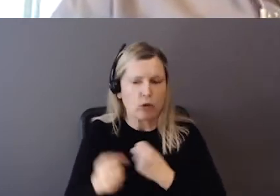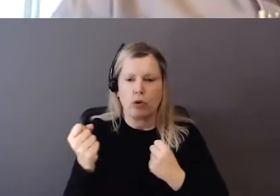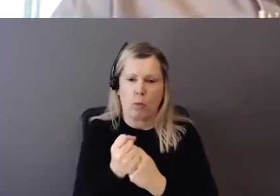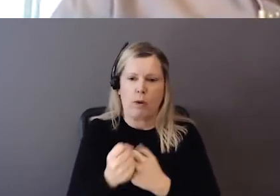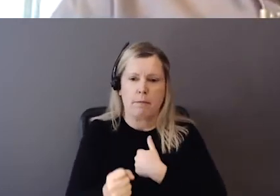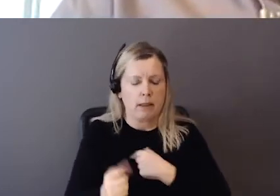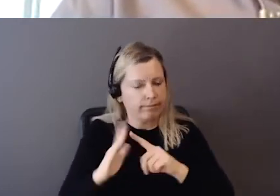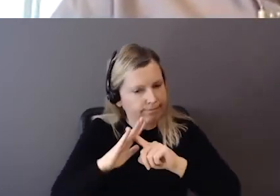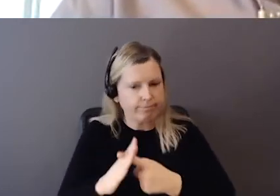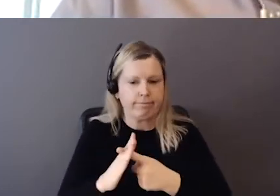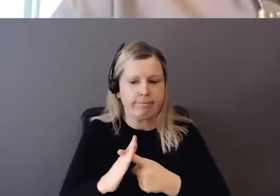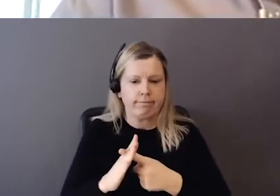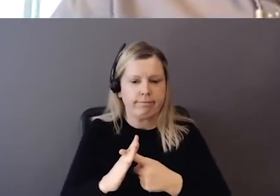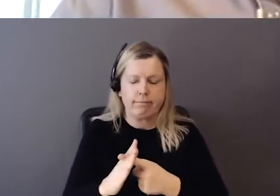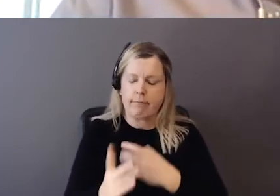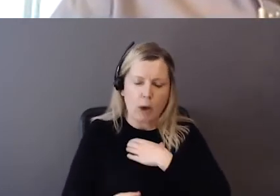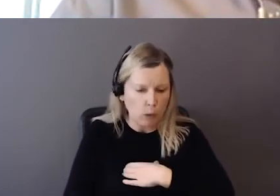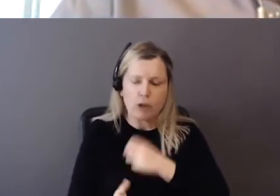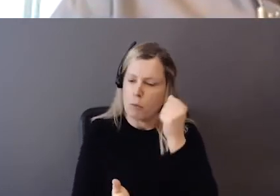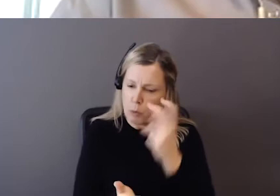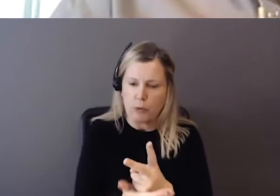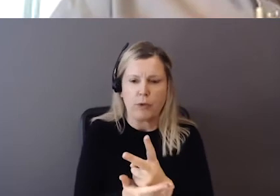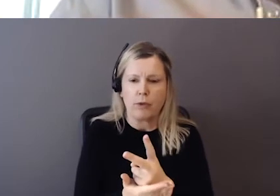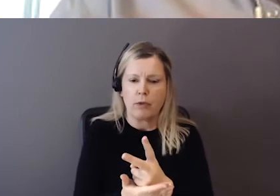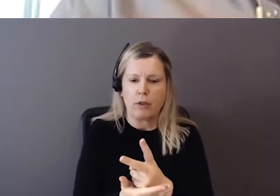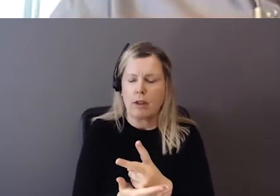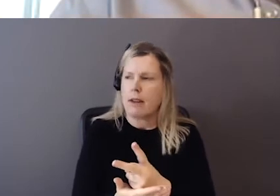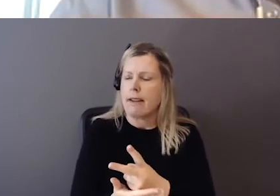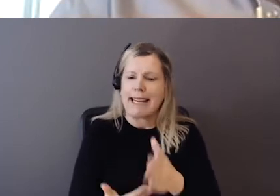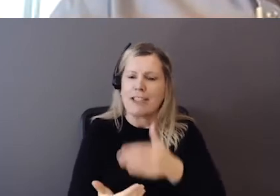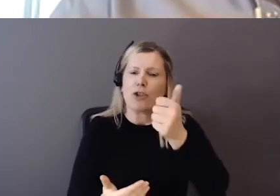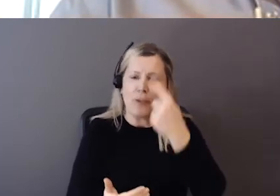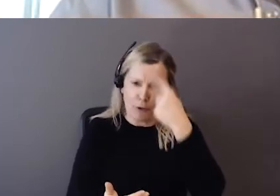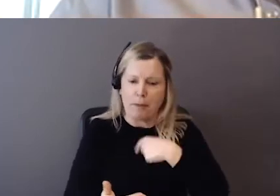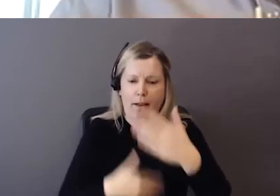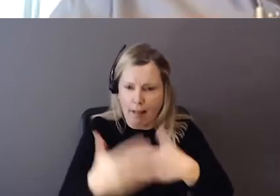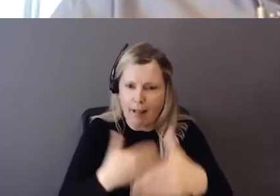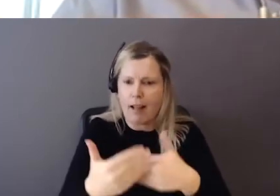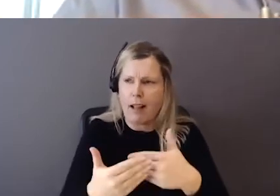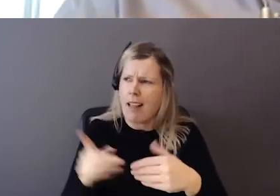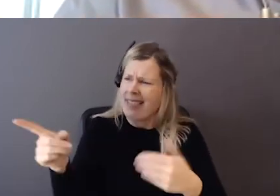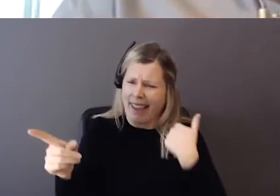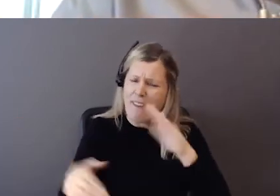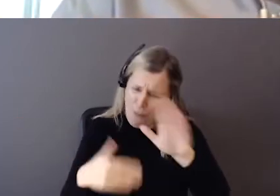it just been approved, because I think they had all the basis they needed, they just, it was a paperwork thing.